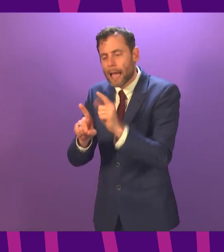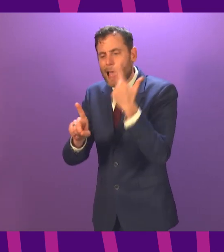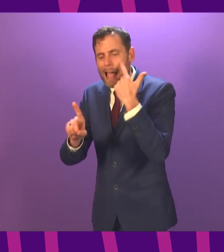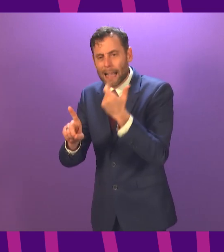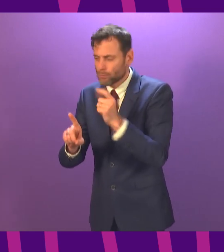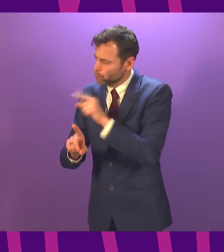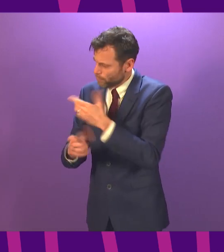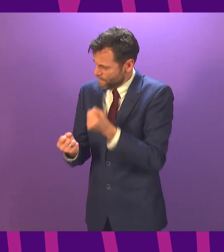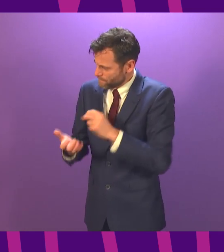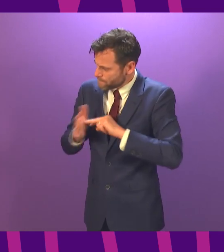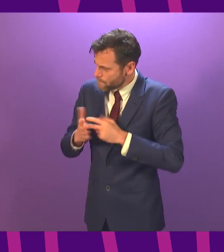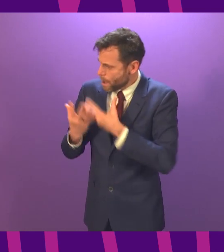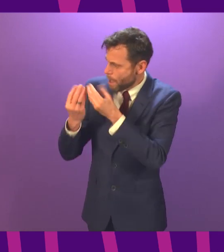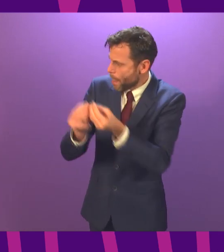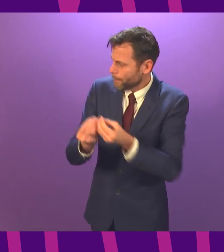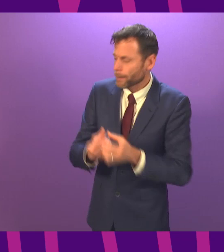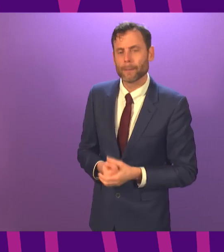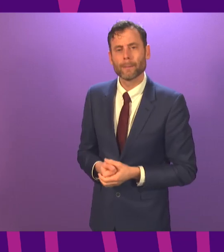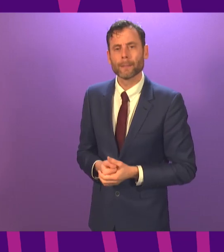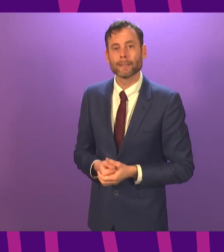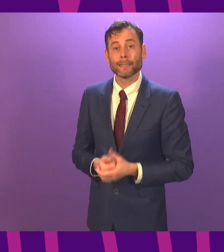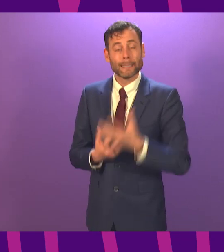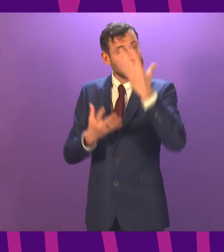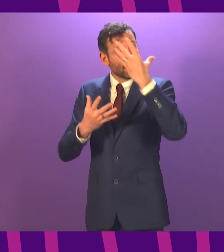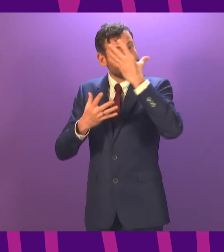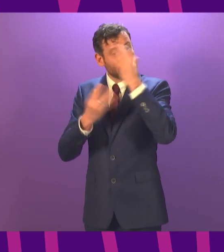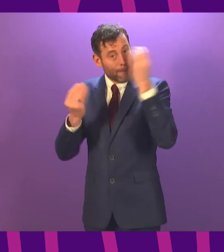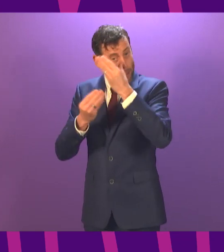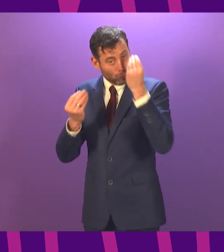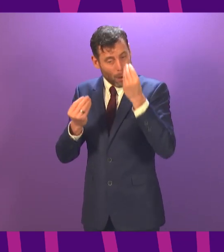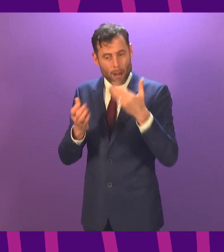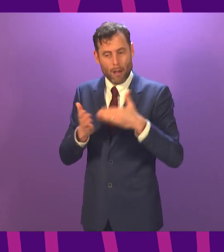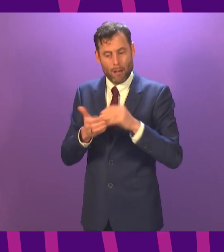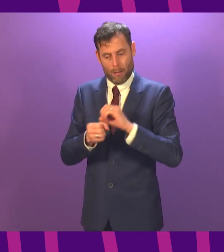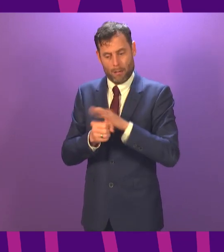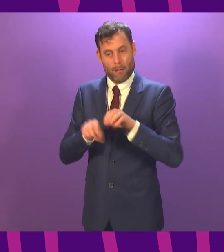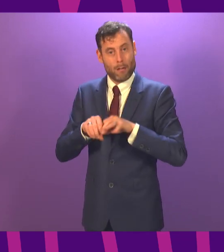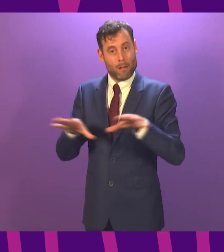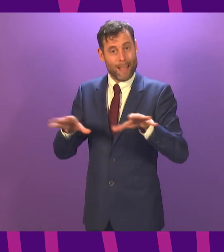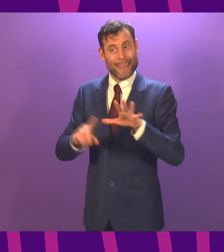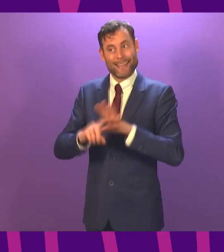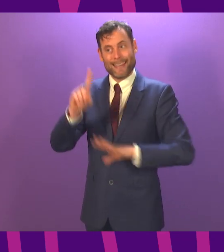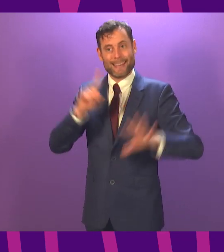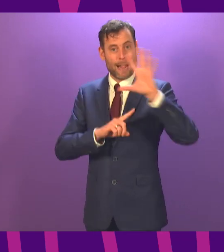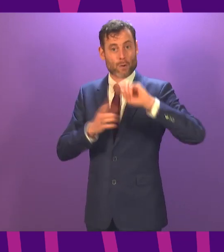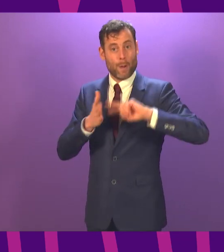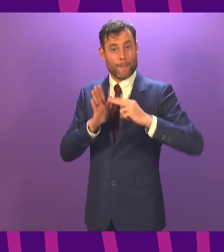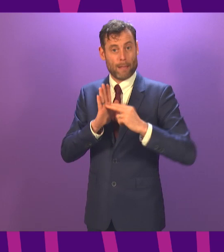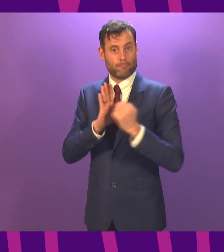The First Minister (Nicola Sturgeon): The dementia and Covid national action plan was published yesterday, and it has been endorsed by the Convention of Scottish Local Authorities.